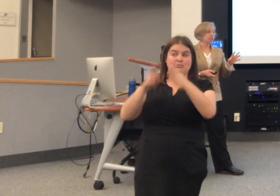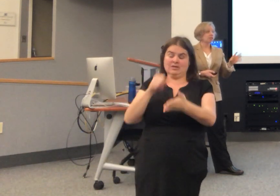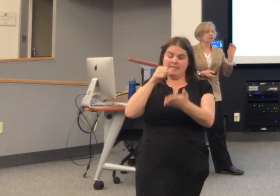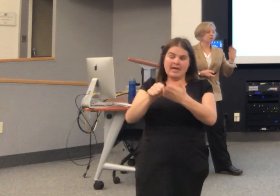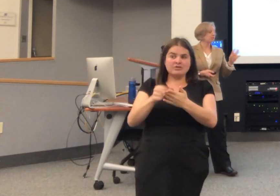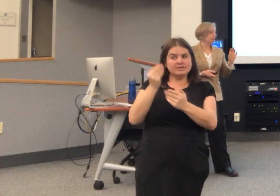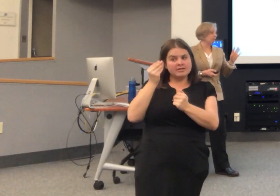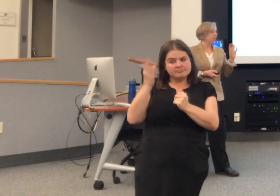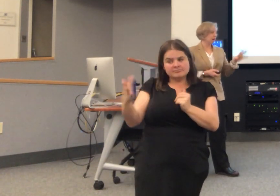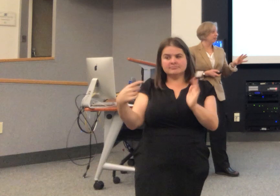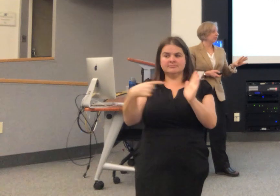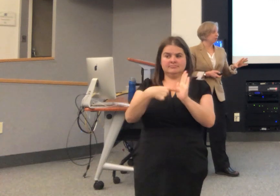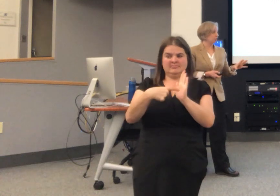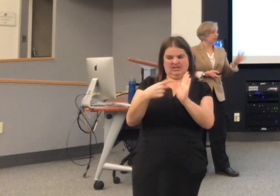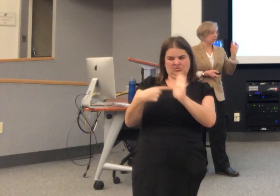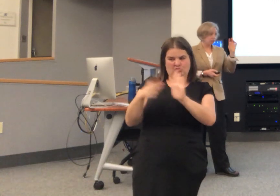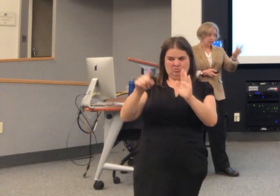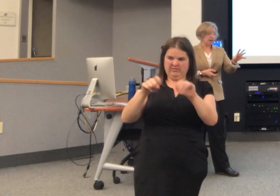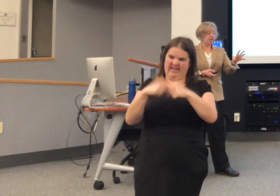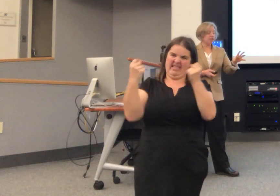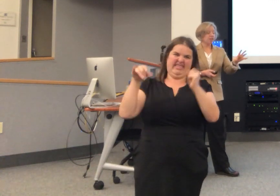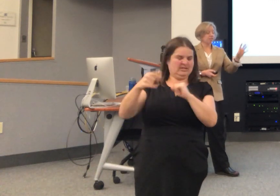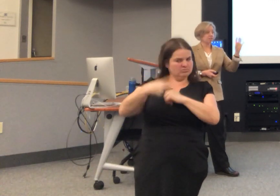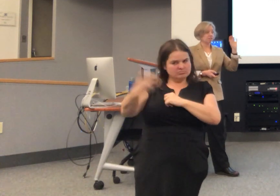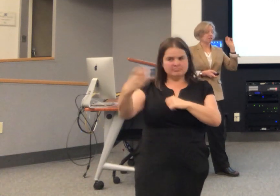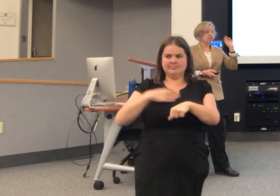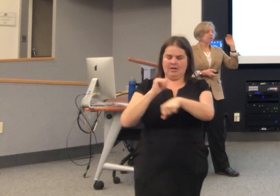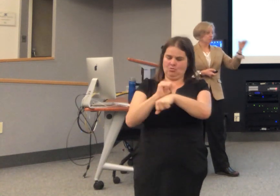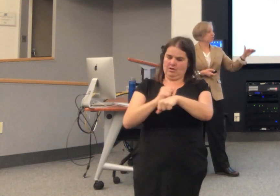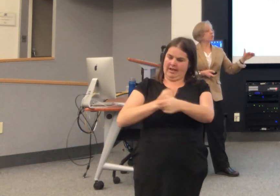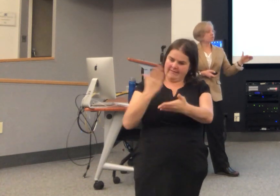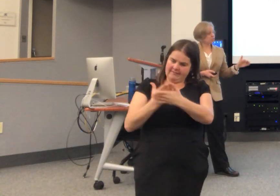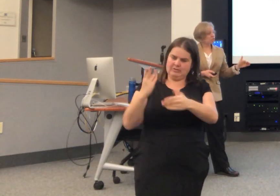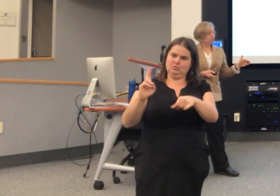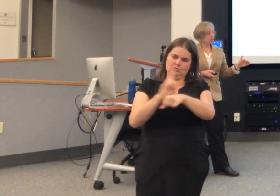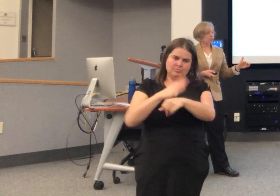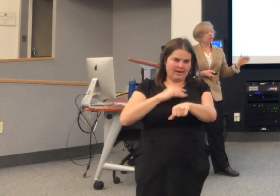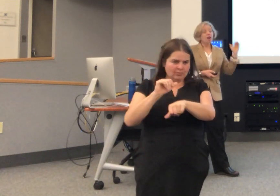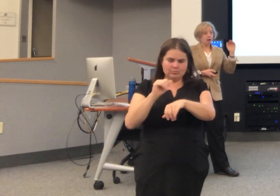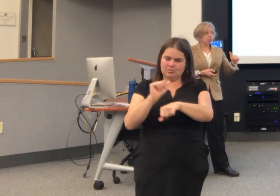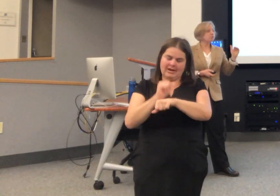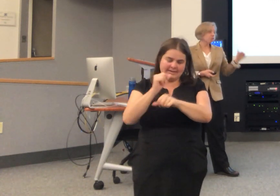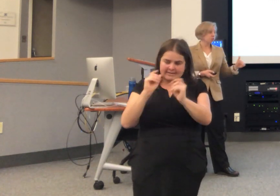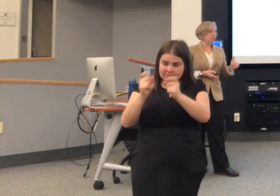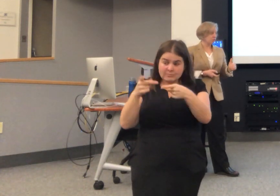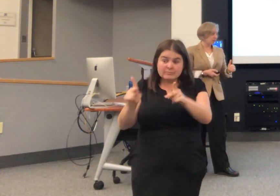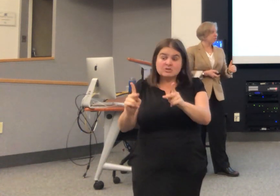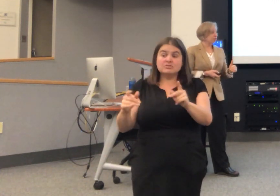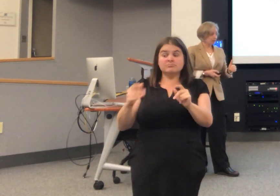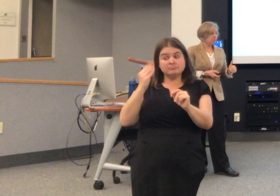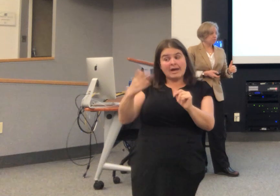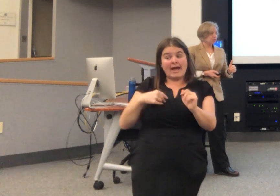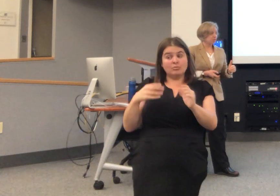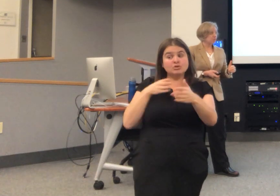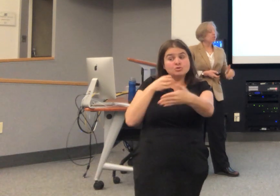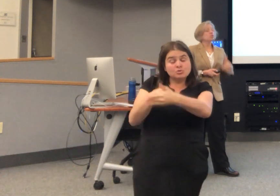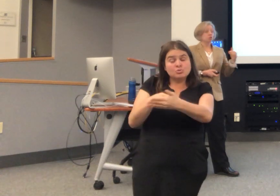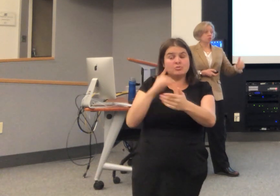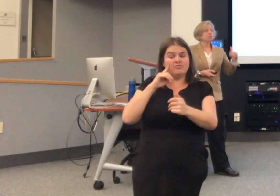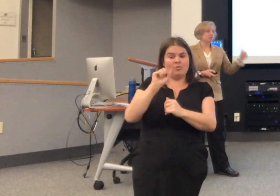look, you violated my work, I have the evidence, here's the registration number, I will sue you for statutory damages so you need